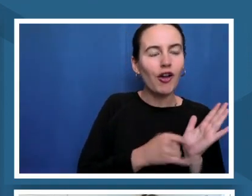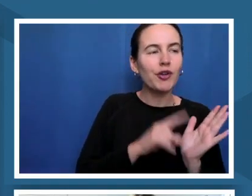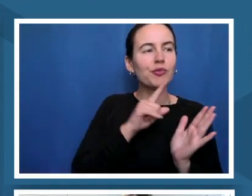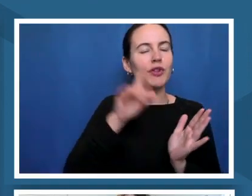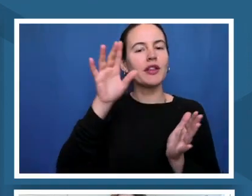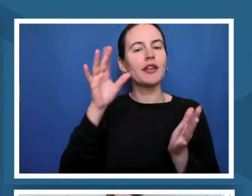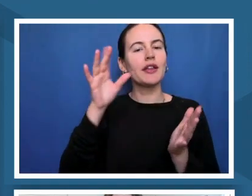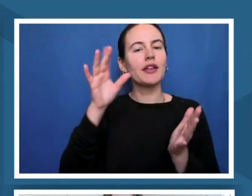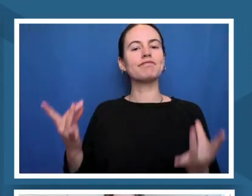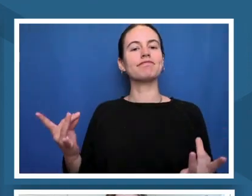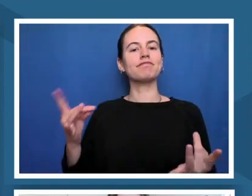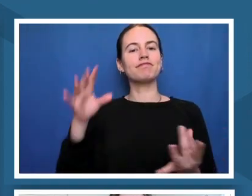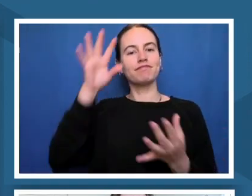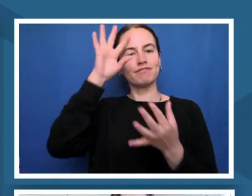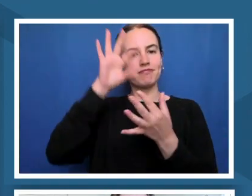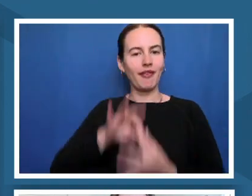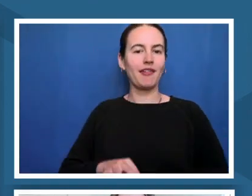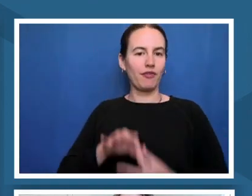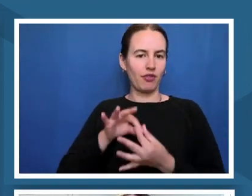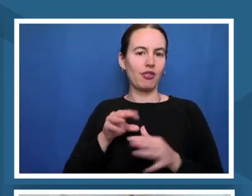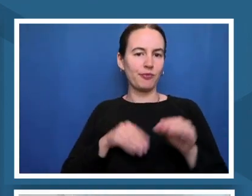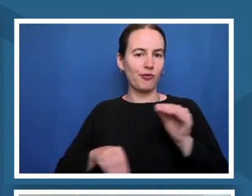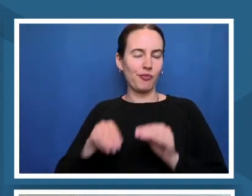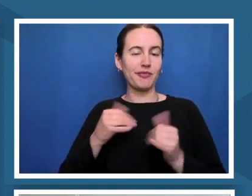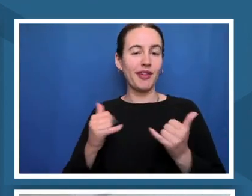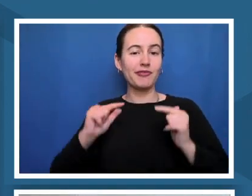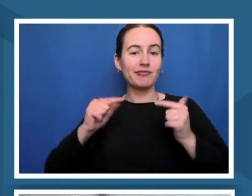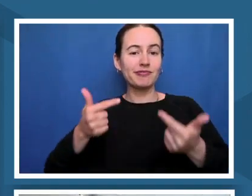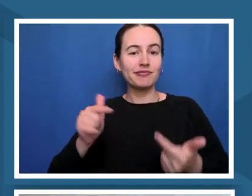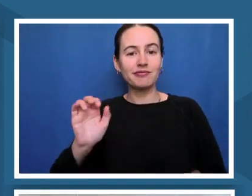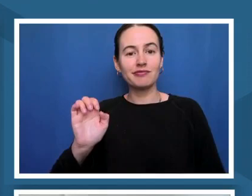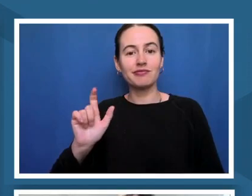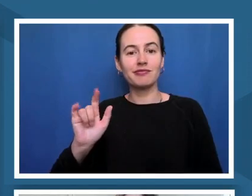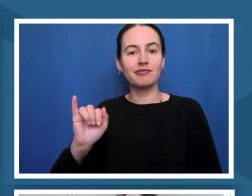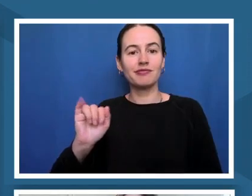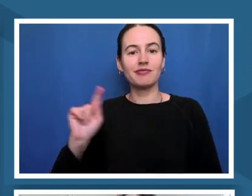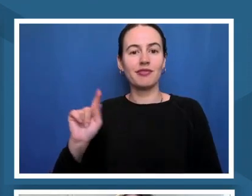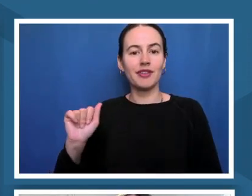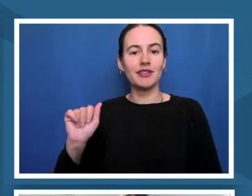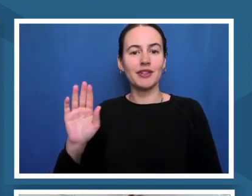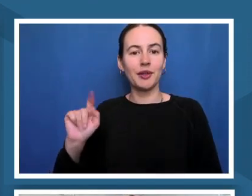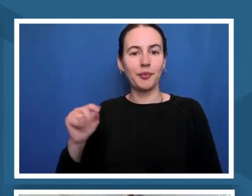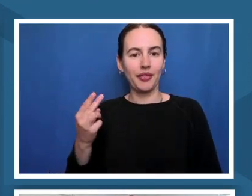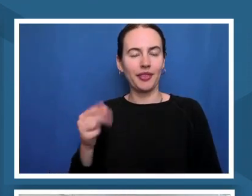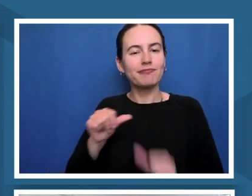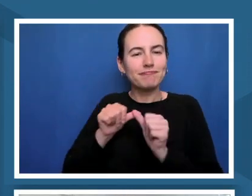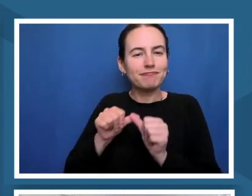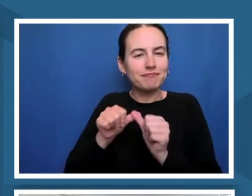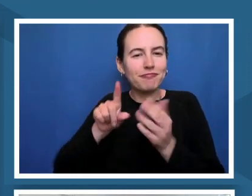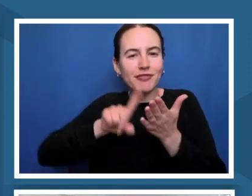over to elizabeth where we'll continue to explore the